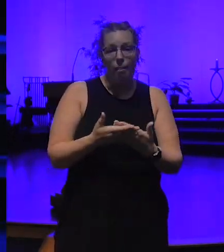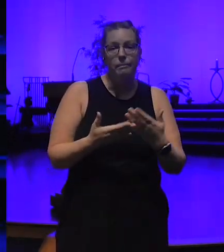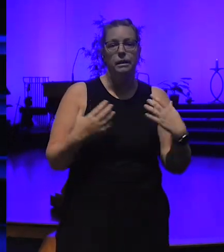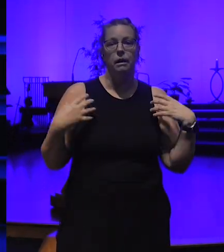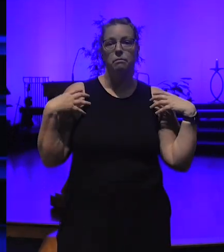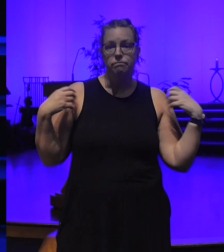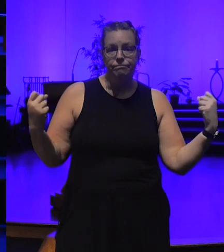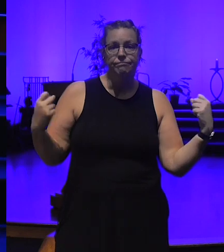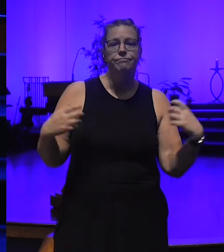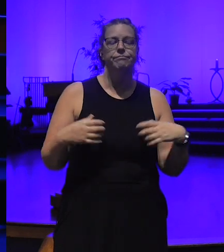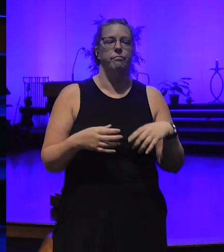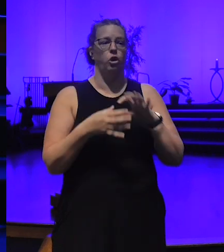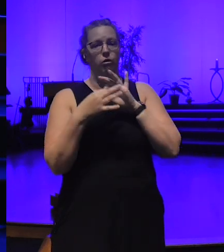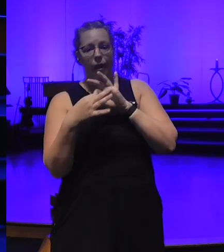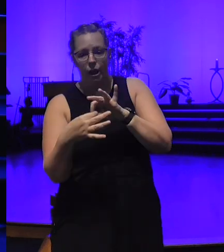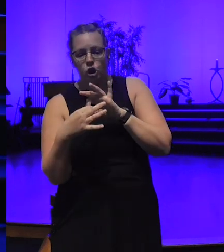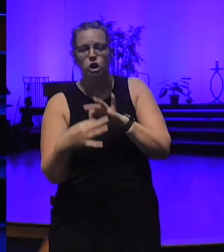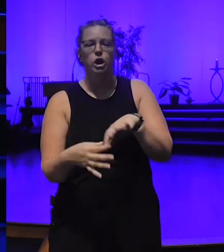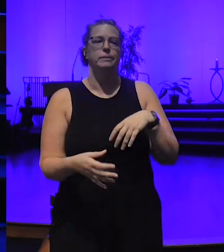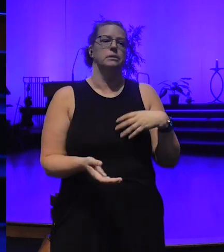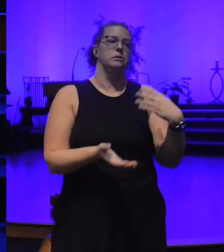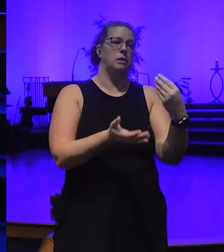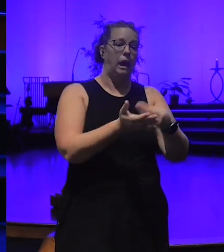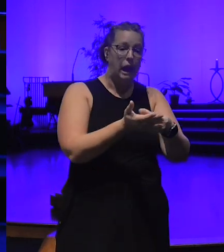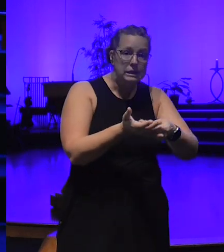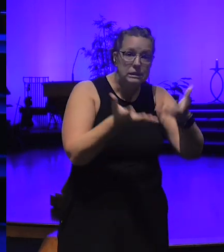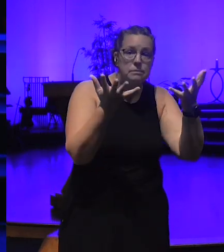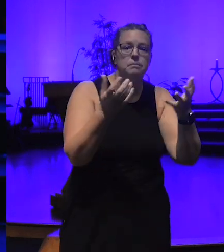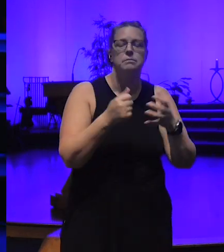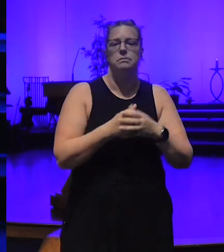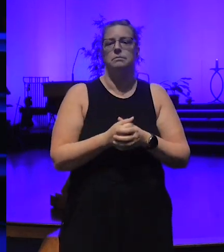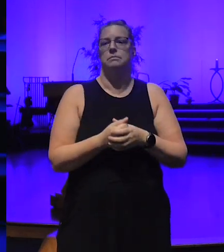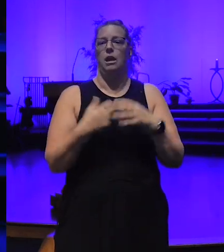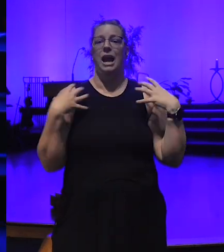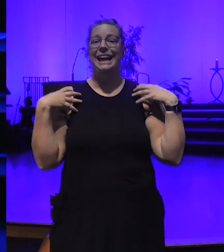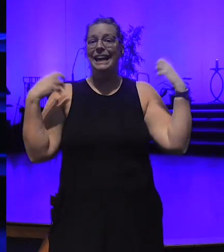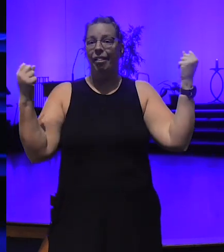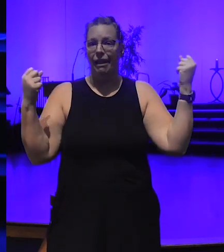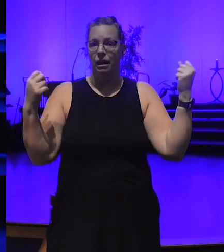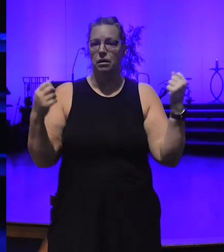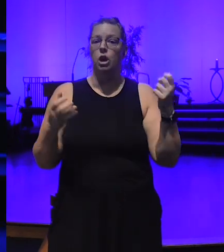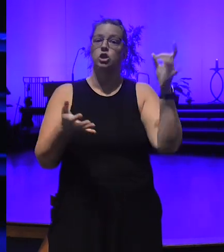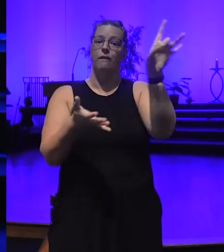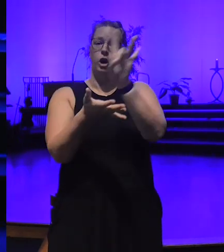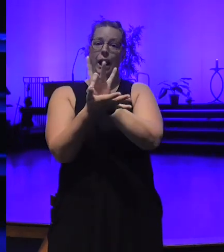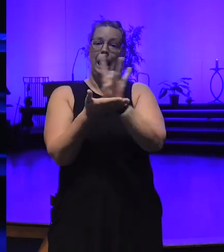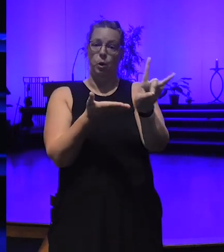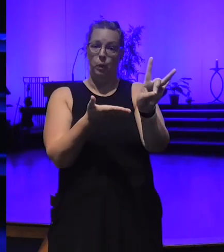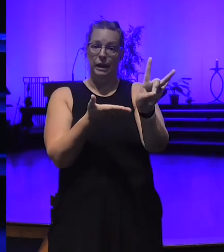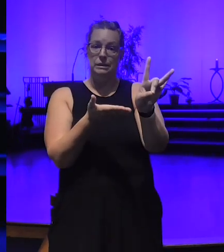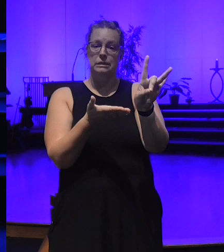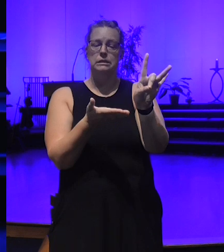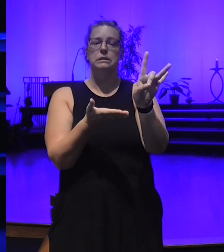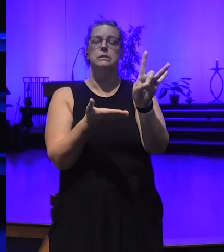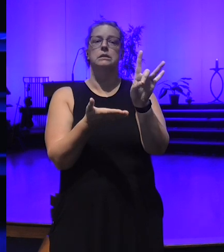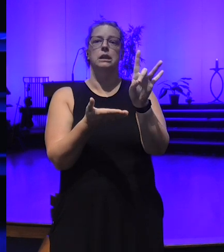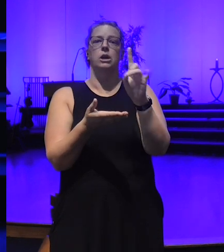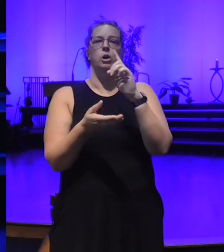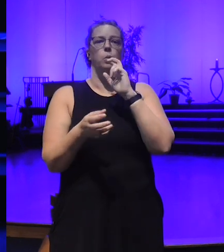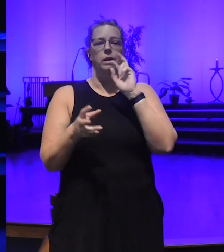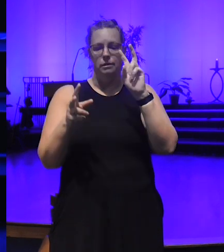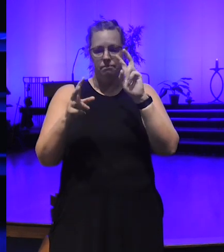our relationships for our healing and for eight weeks we explore Concepts and practices to help